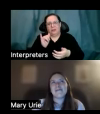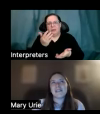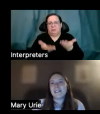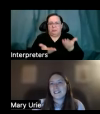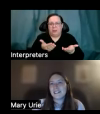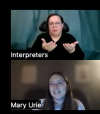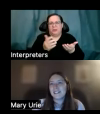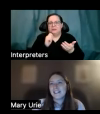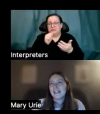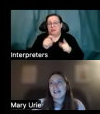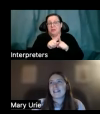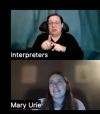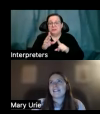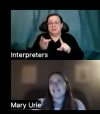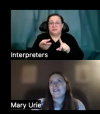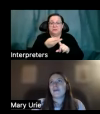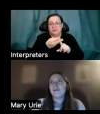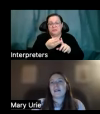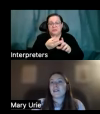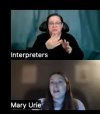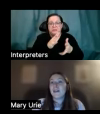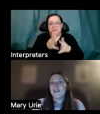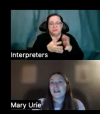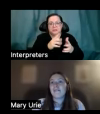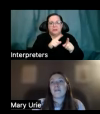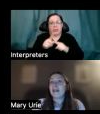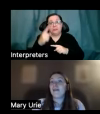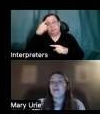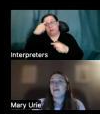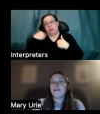convincing, as you know, mental health. And for many people,